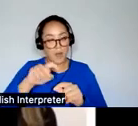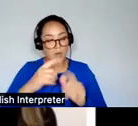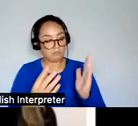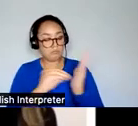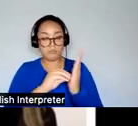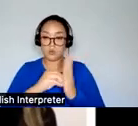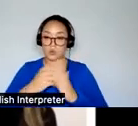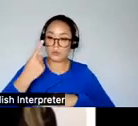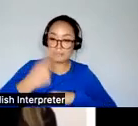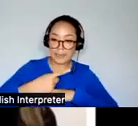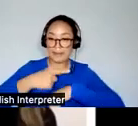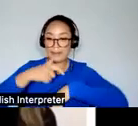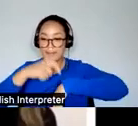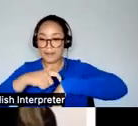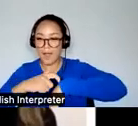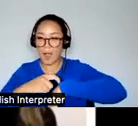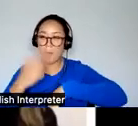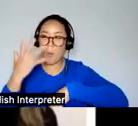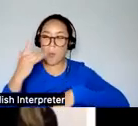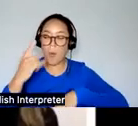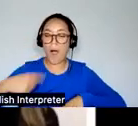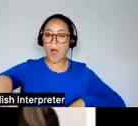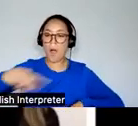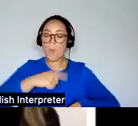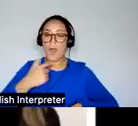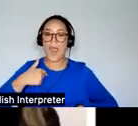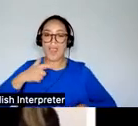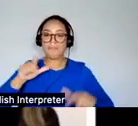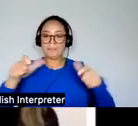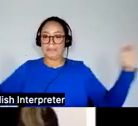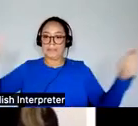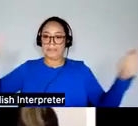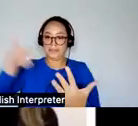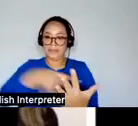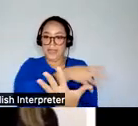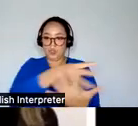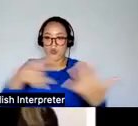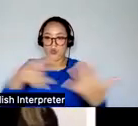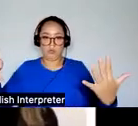any conflicts that may arise within booking a park space and we want to make sure these